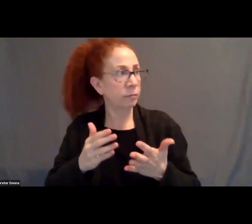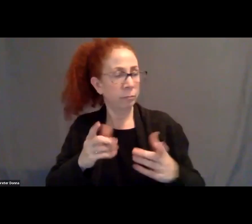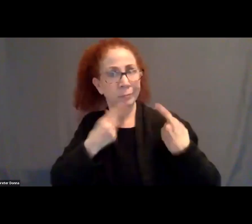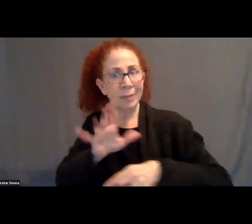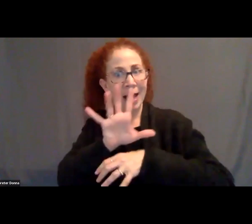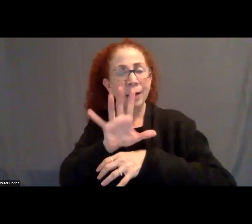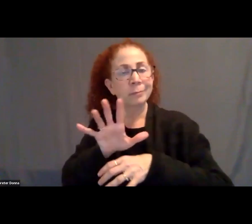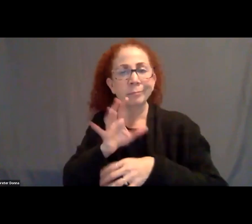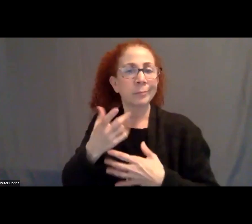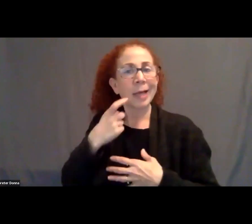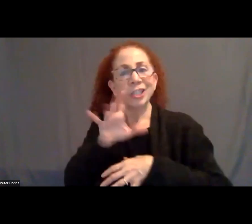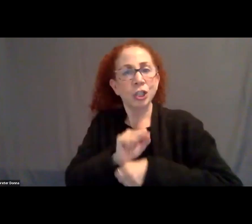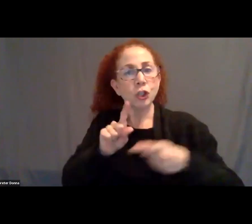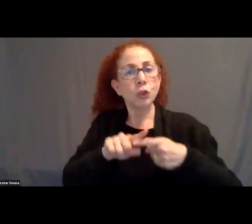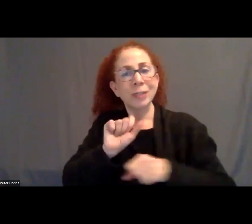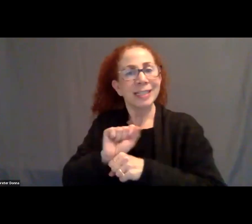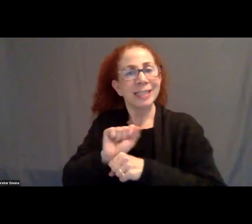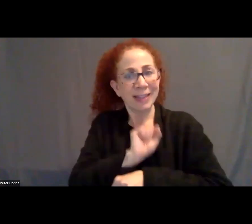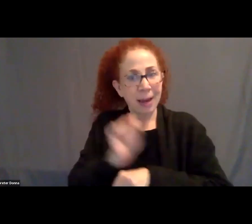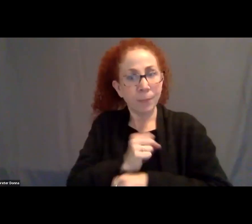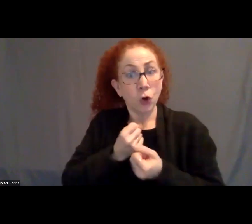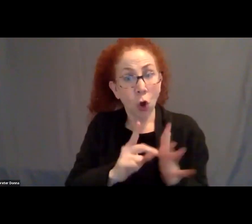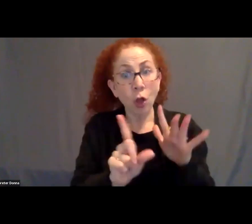prompted the proliferation of various forms of unfree labor.